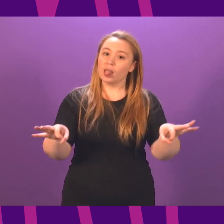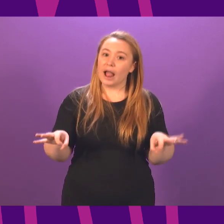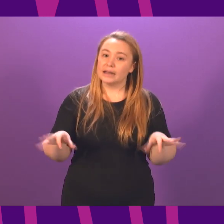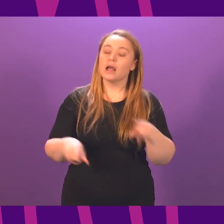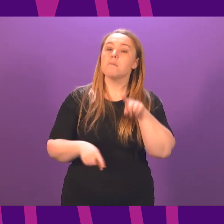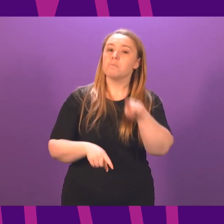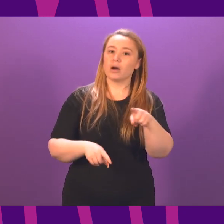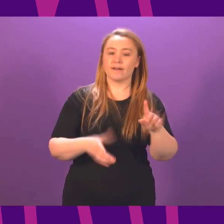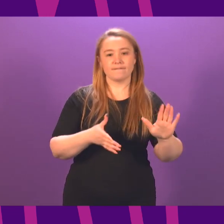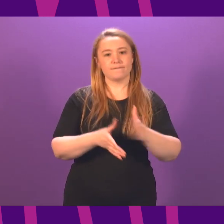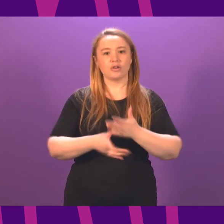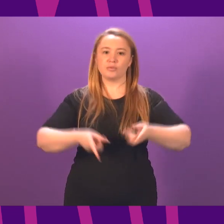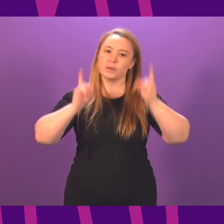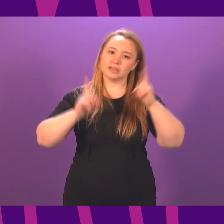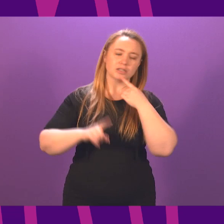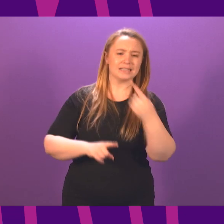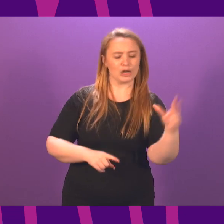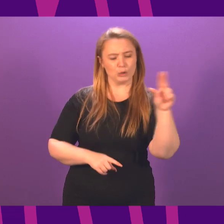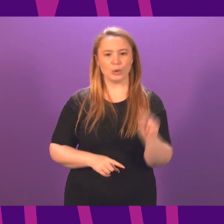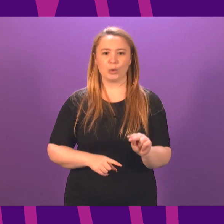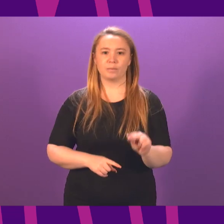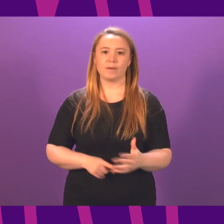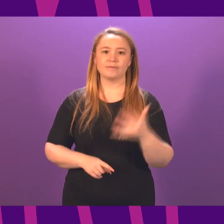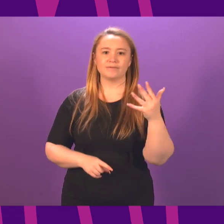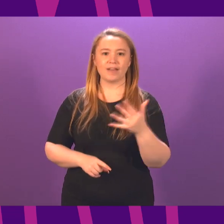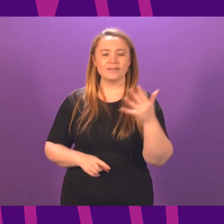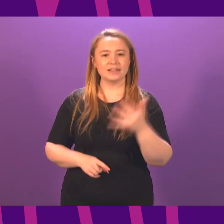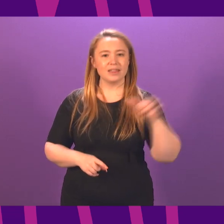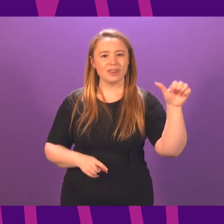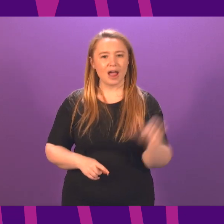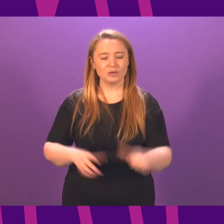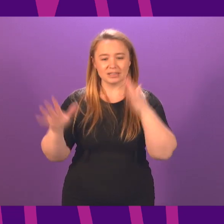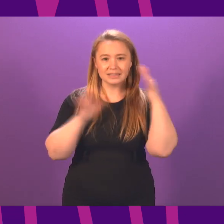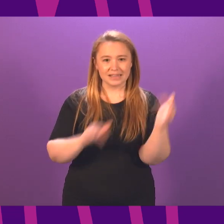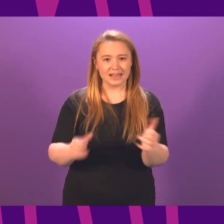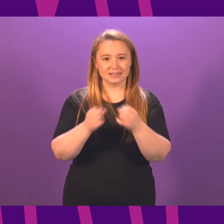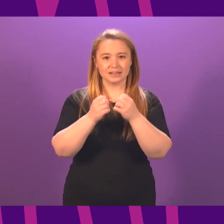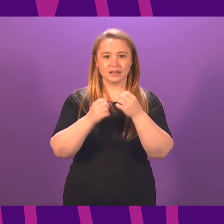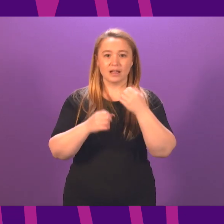As a result, 50,000 tests go unused every single day.